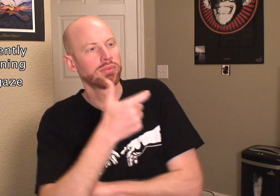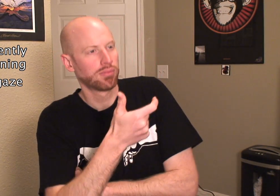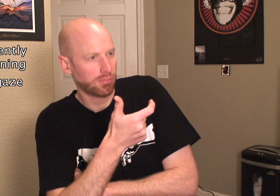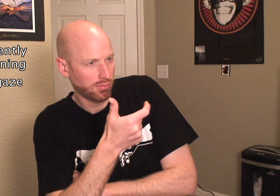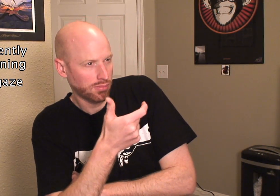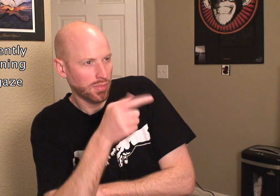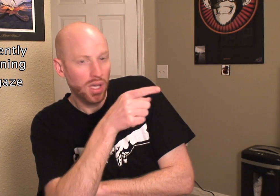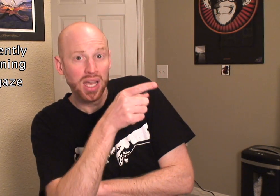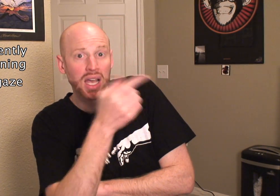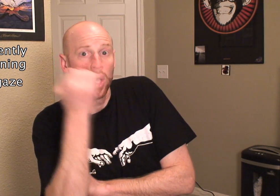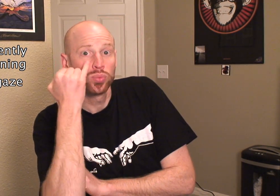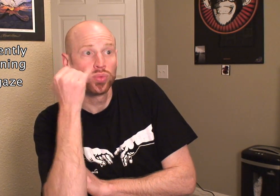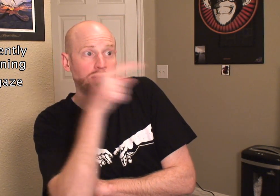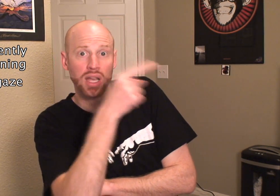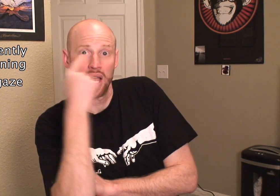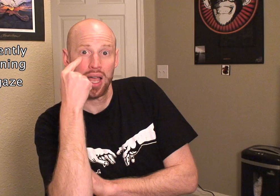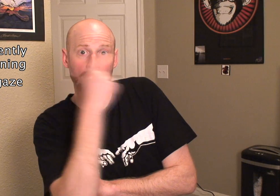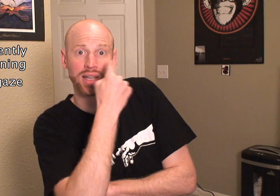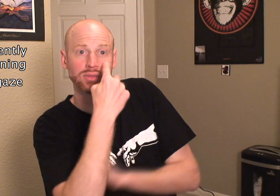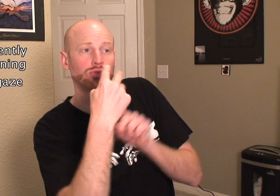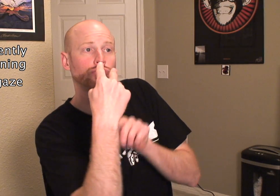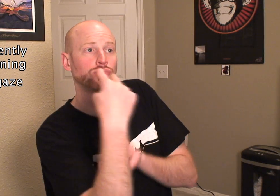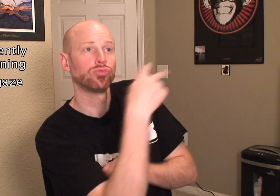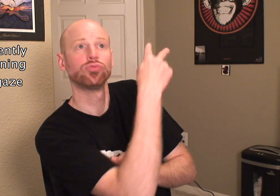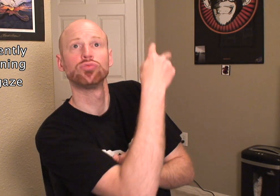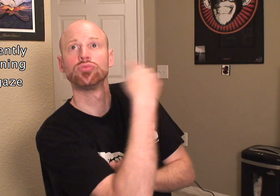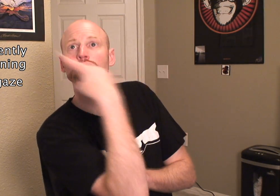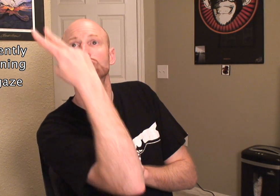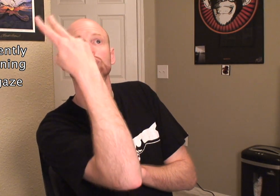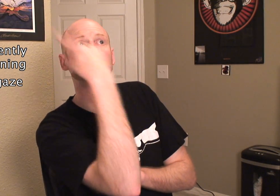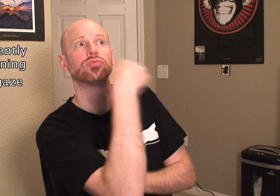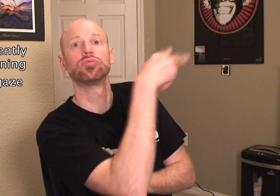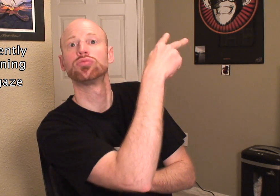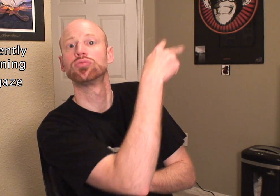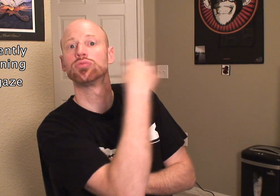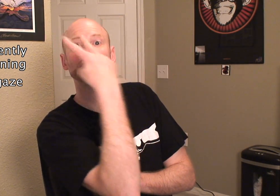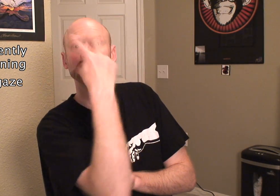If the eye gaze of the one currently signing